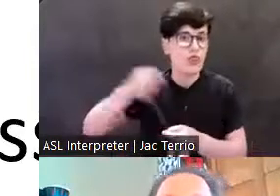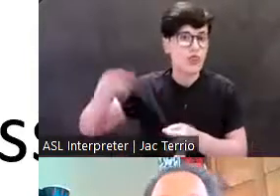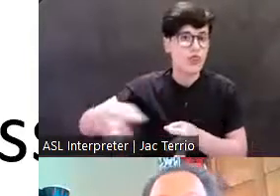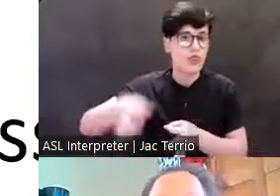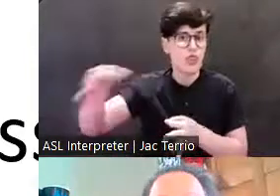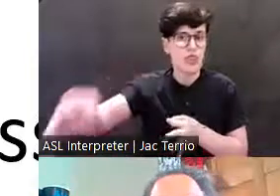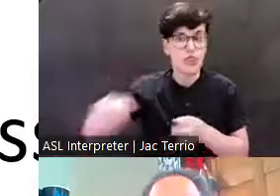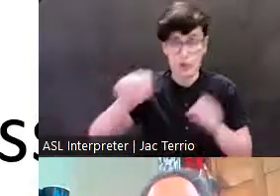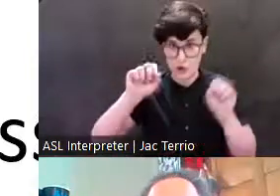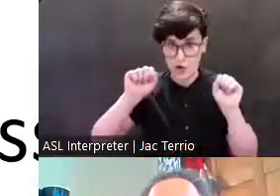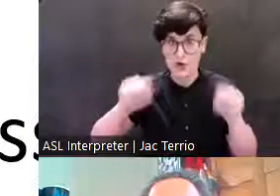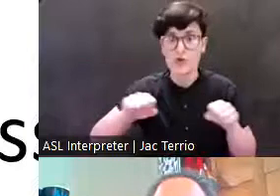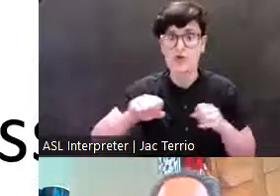month from start to finish.